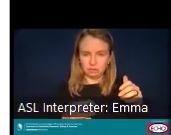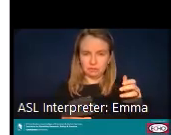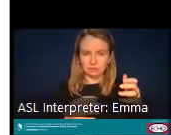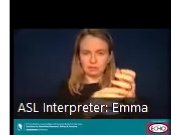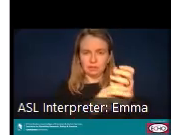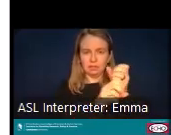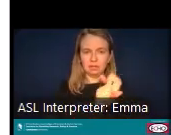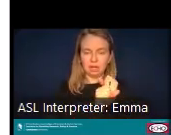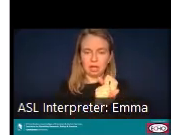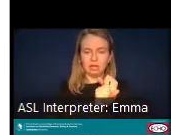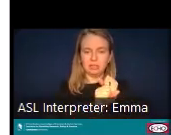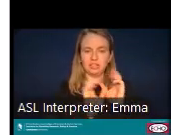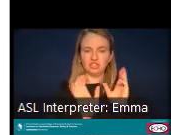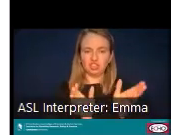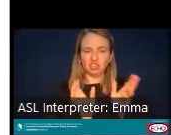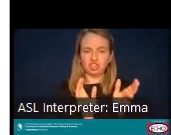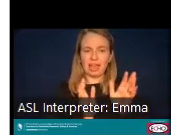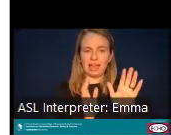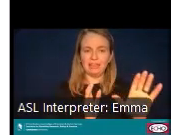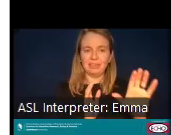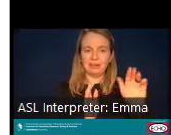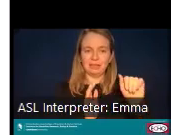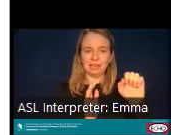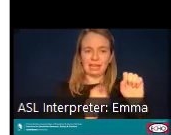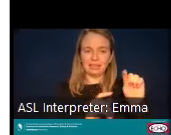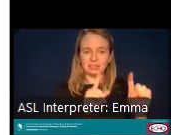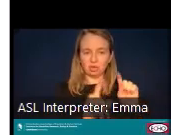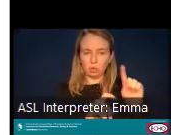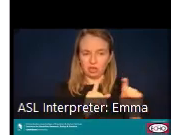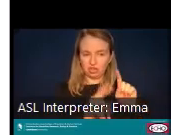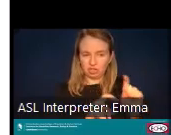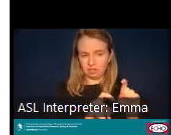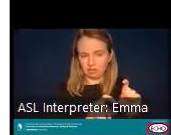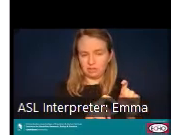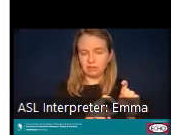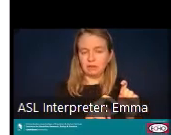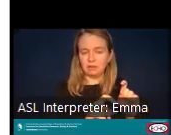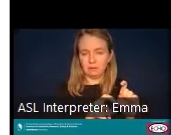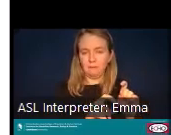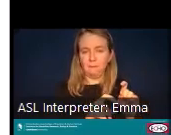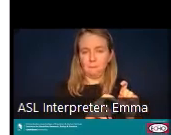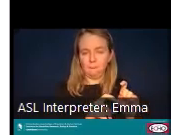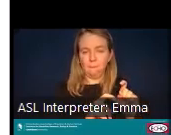in chat what their case questions are. And so we'll go